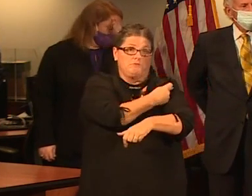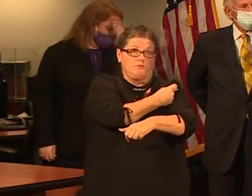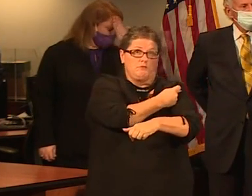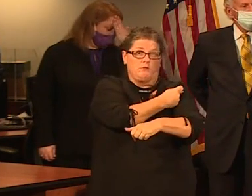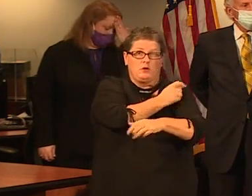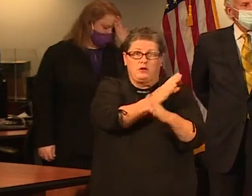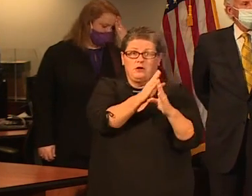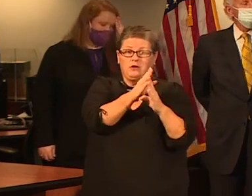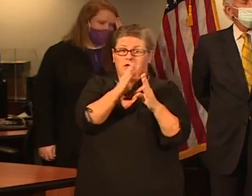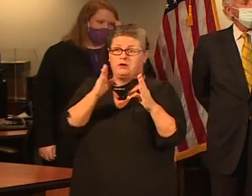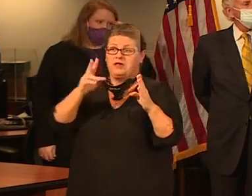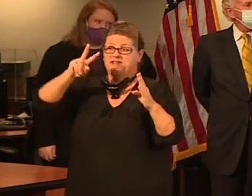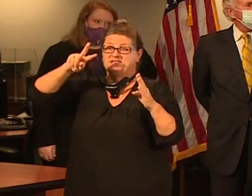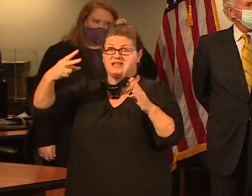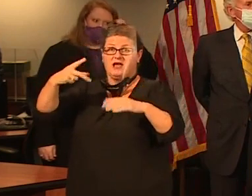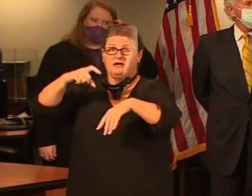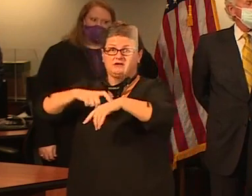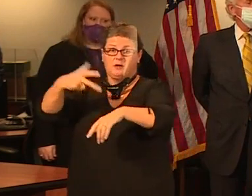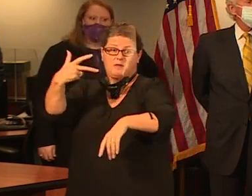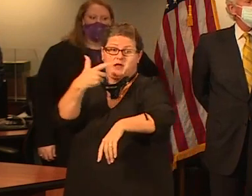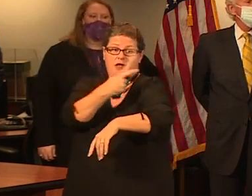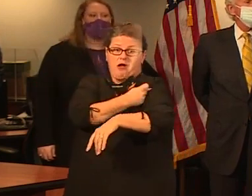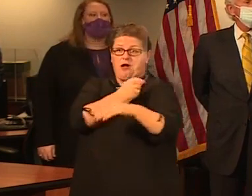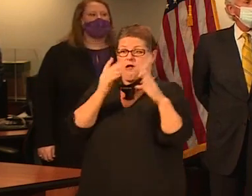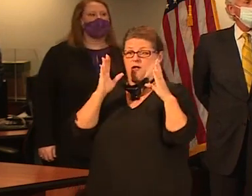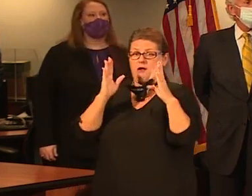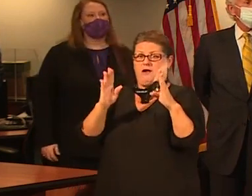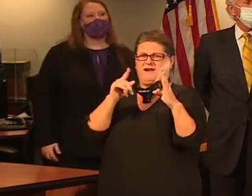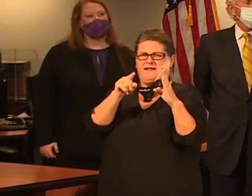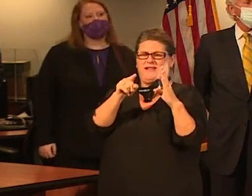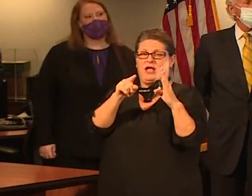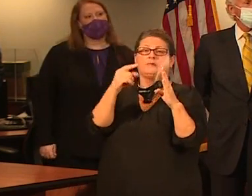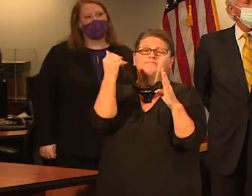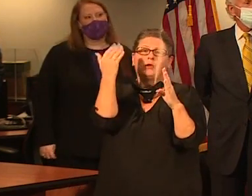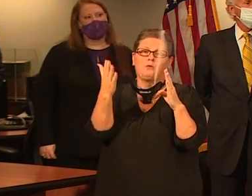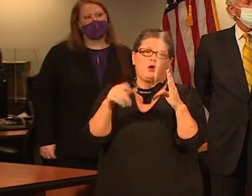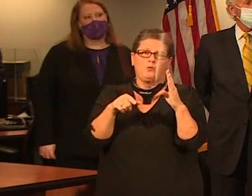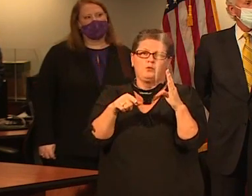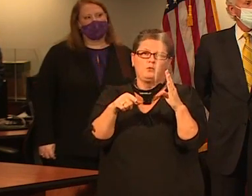THE SECOND DOSE IS CURRENTLY UNKNOWN.